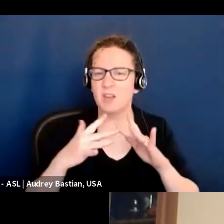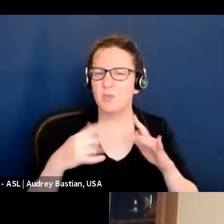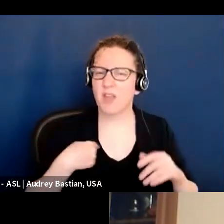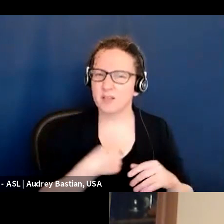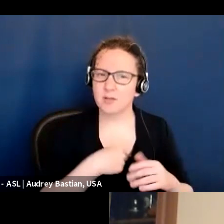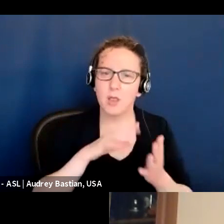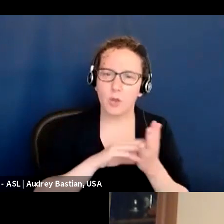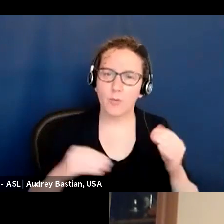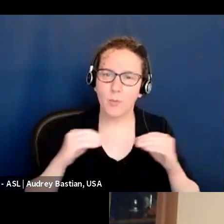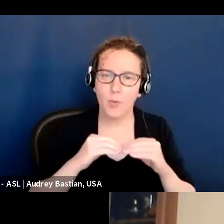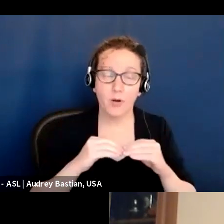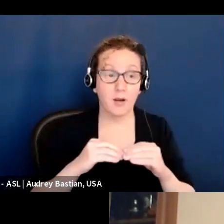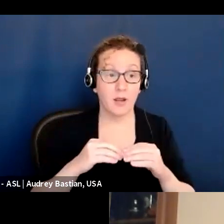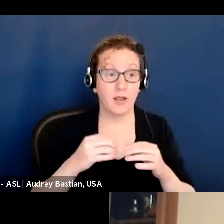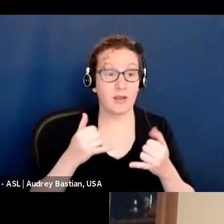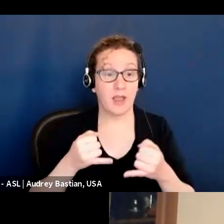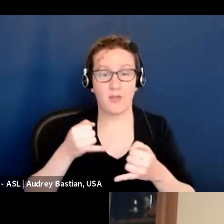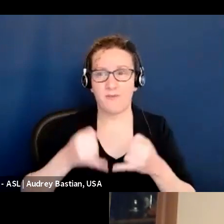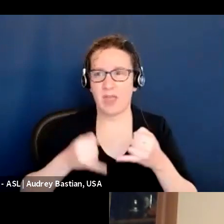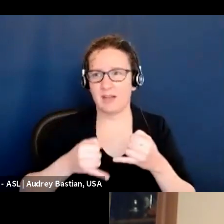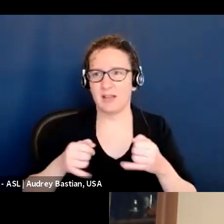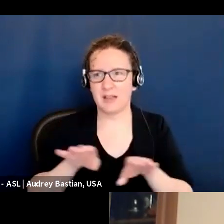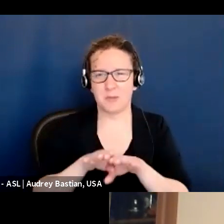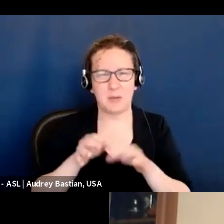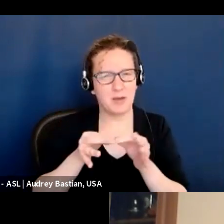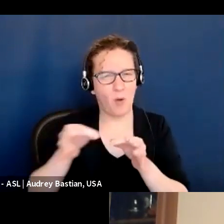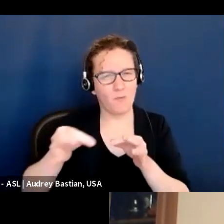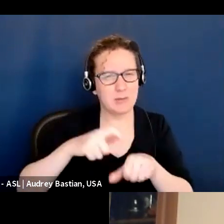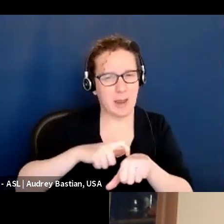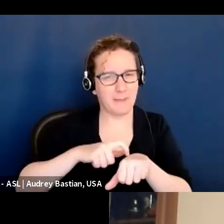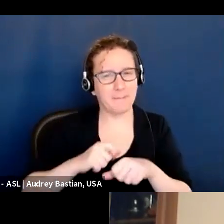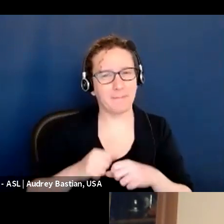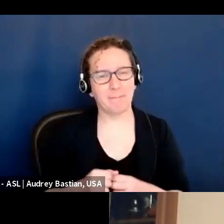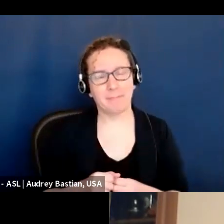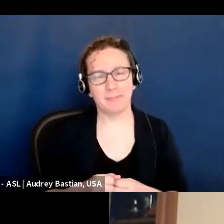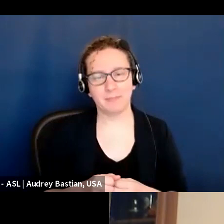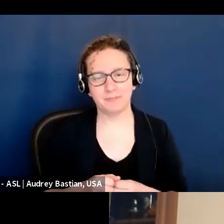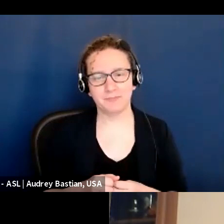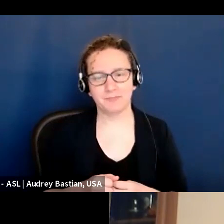to go through our final announcements now. We are a little over time. We did get a question